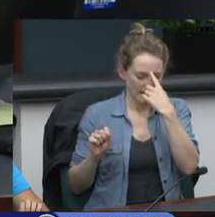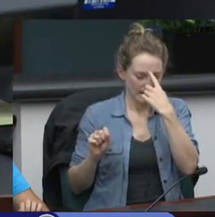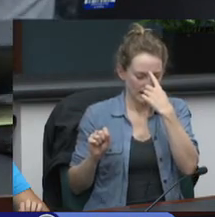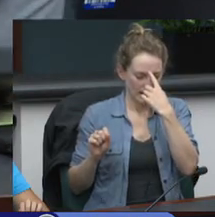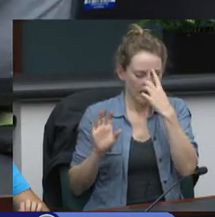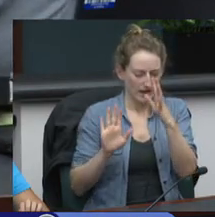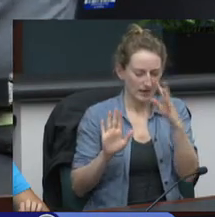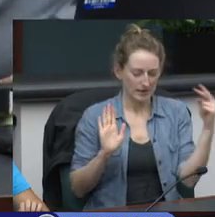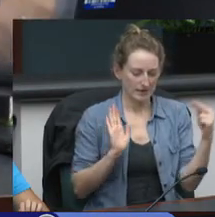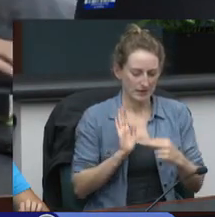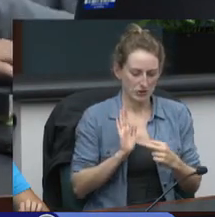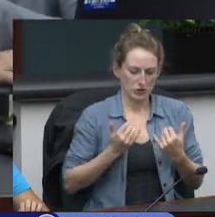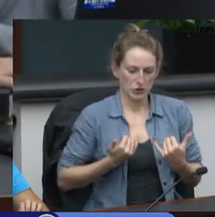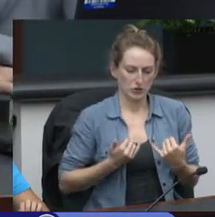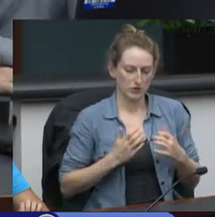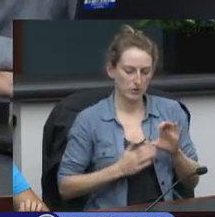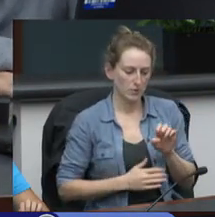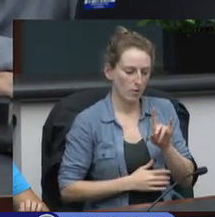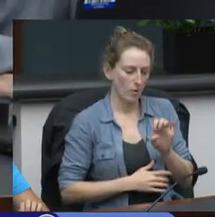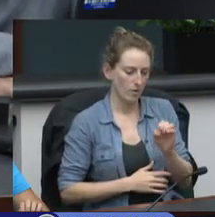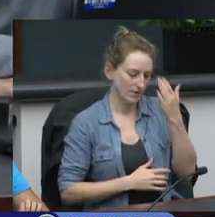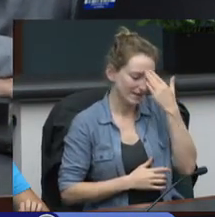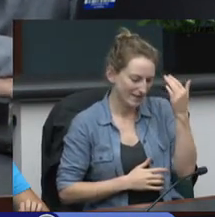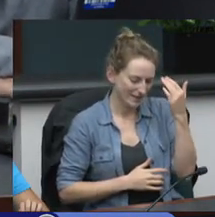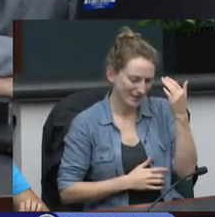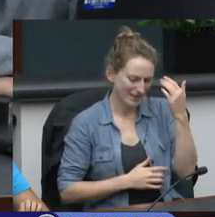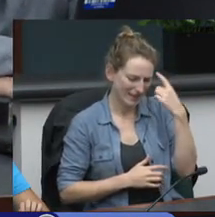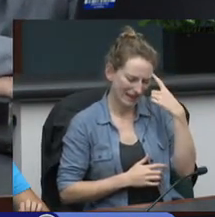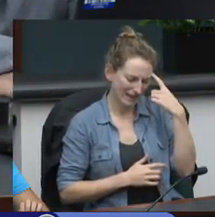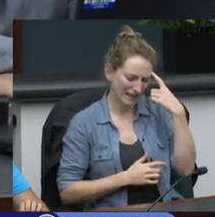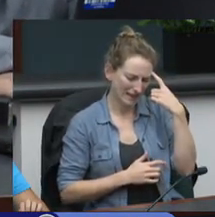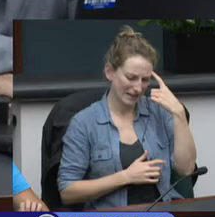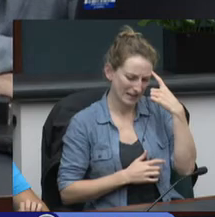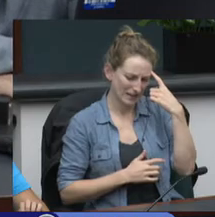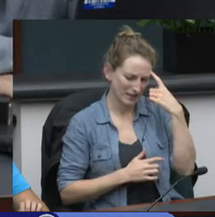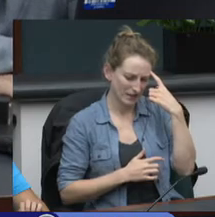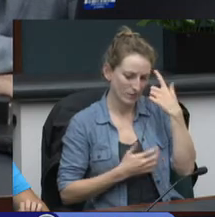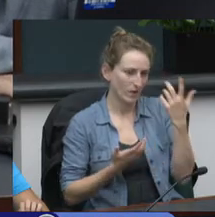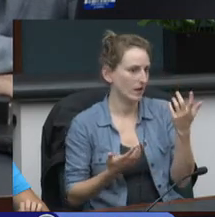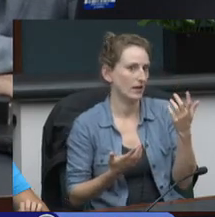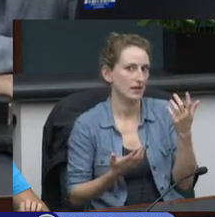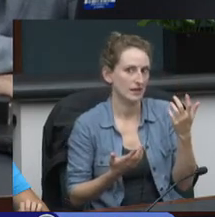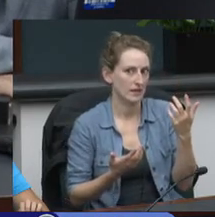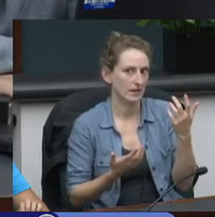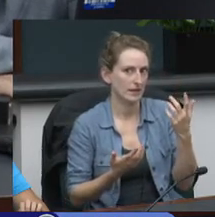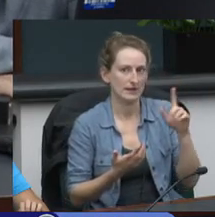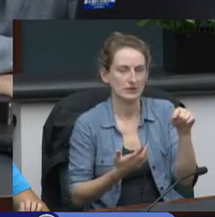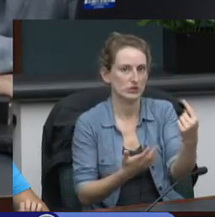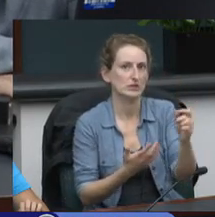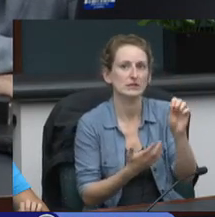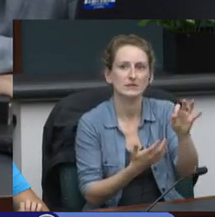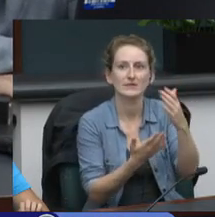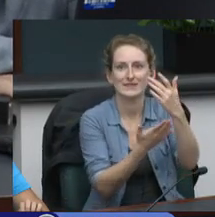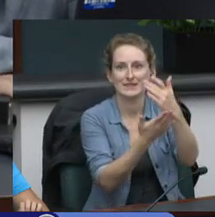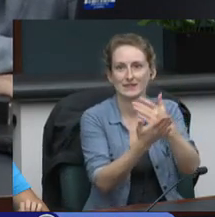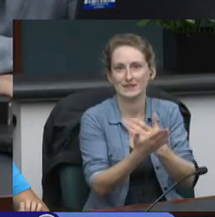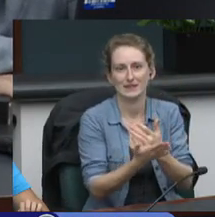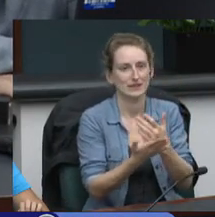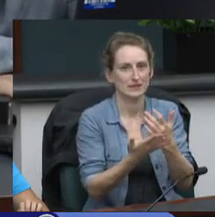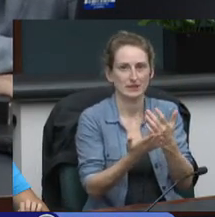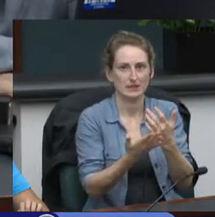currently it's just what if it's listed at all but I don't think we feel